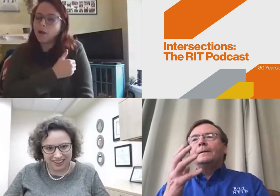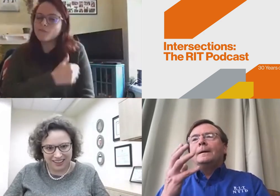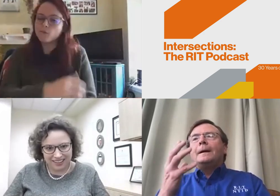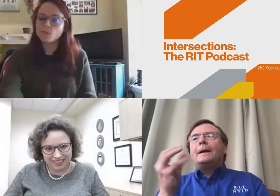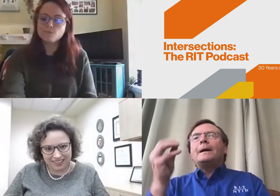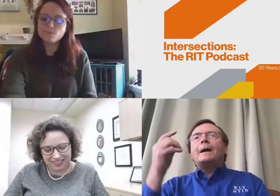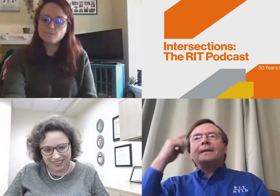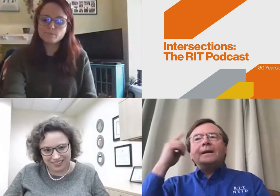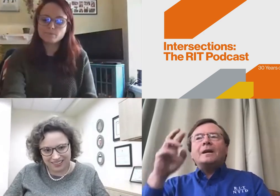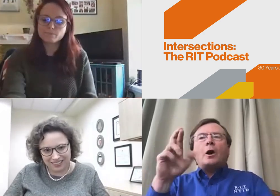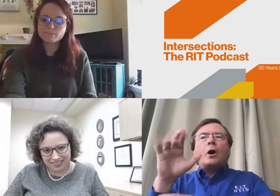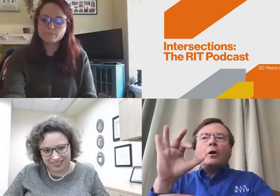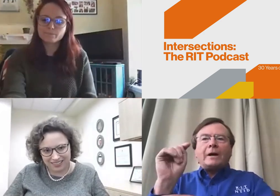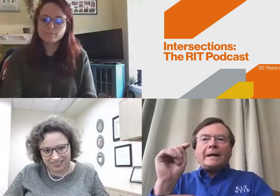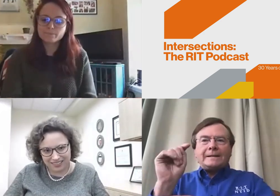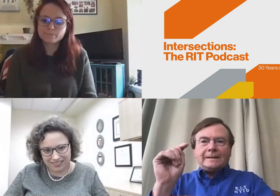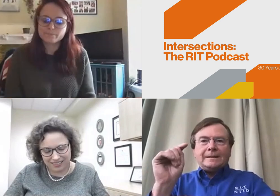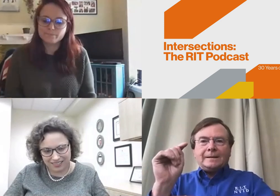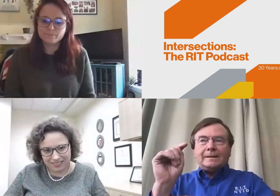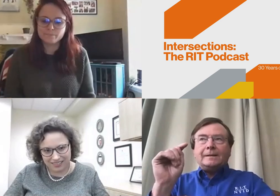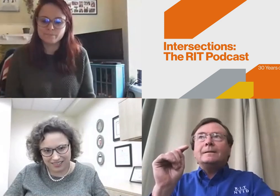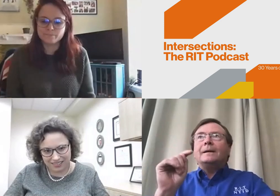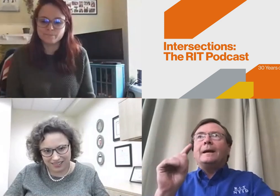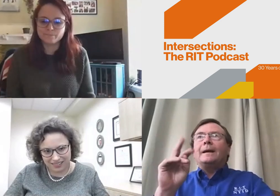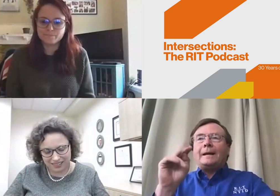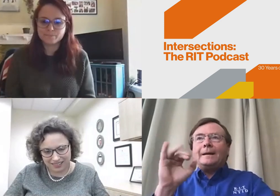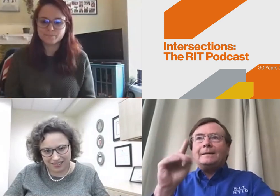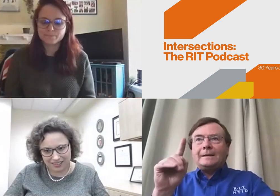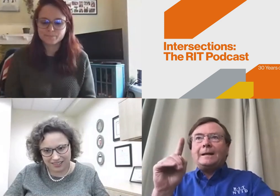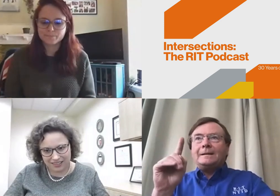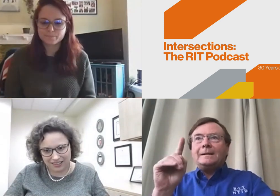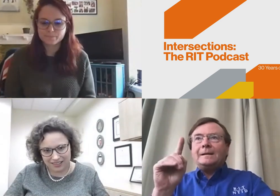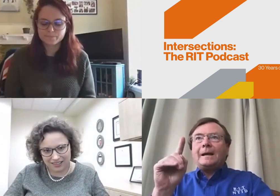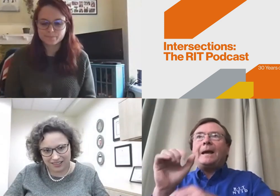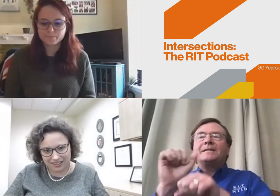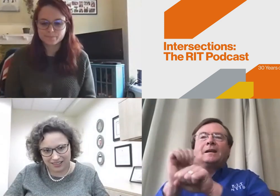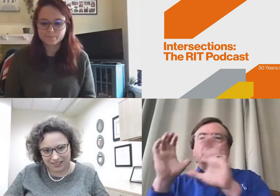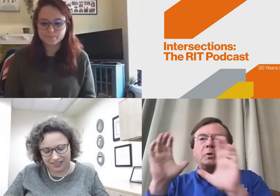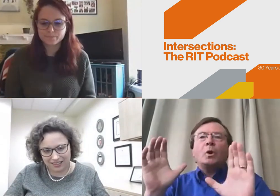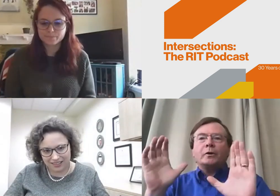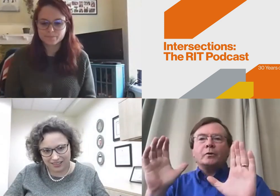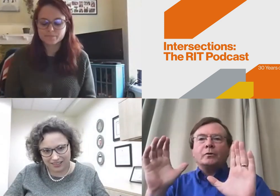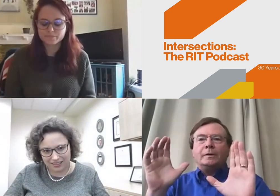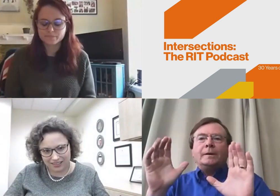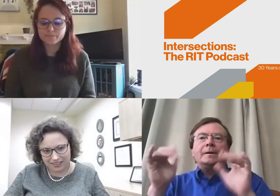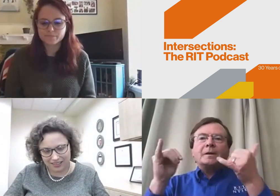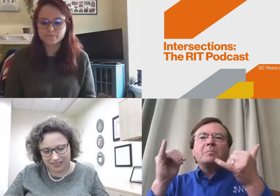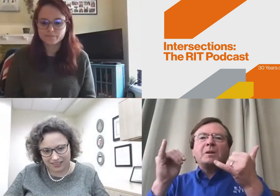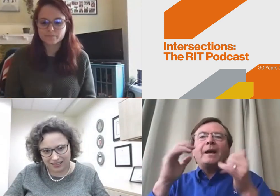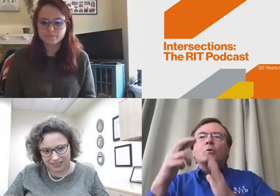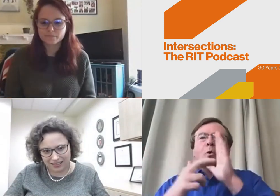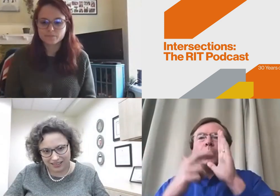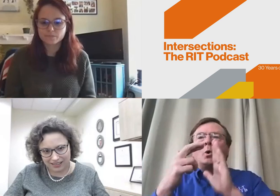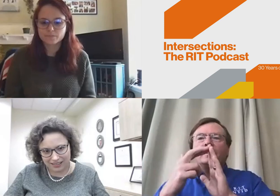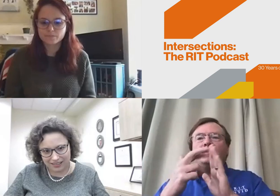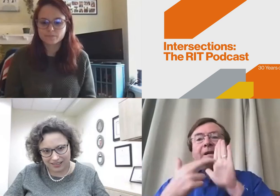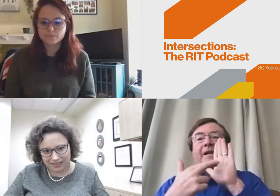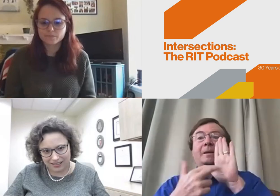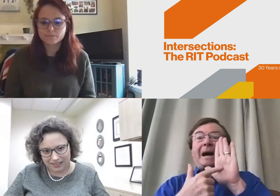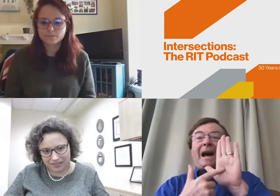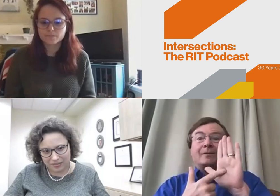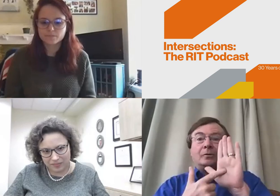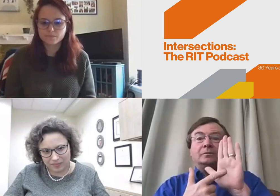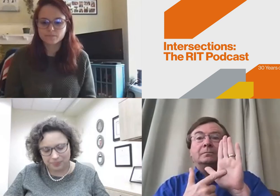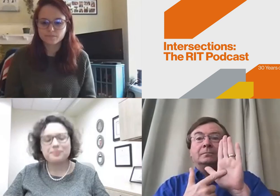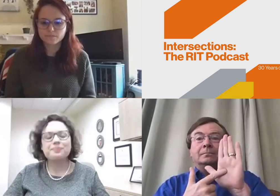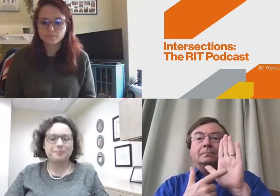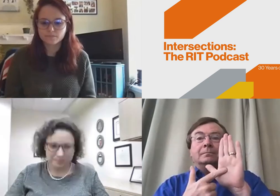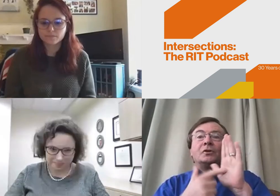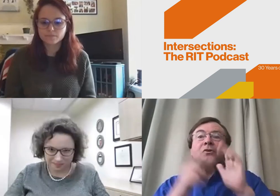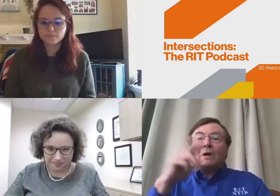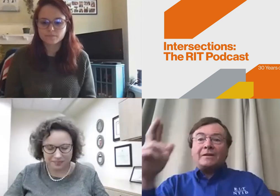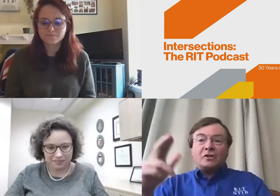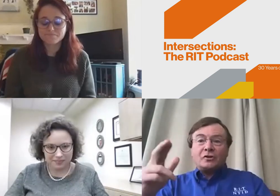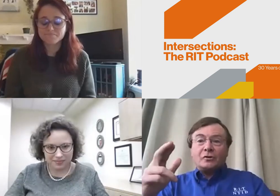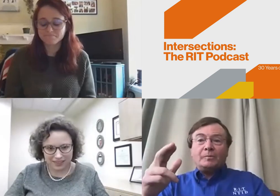And I think RIT and NTID as an employer can play a role in being a model to the Rochester